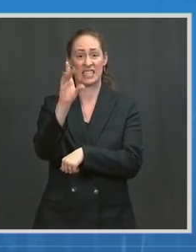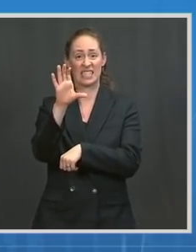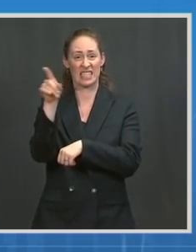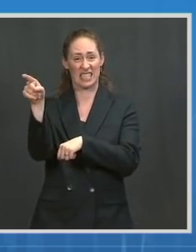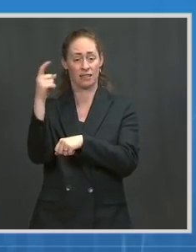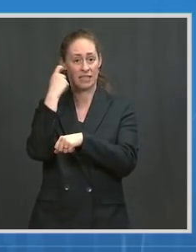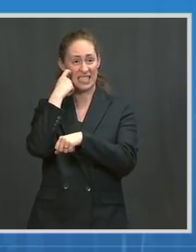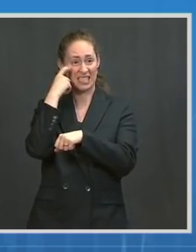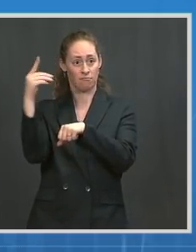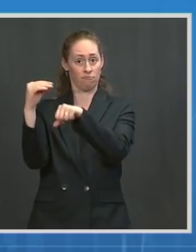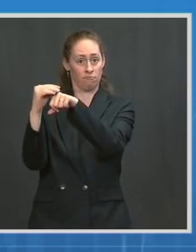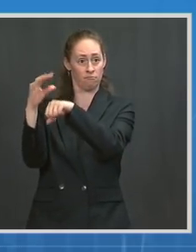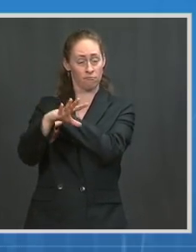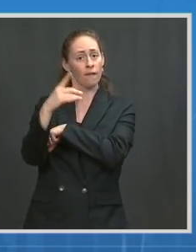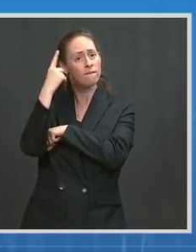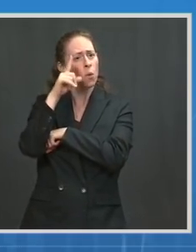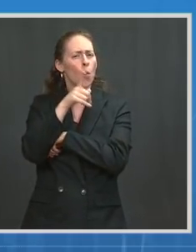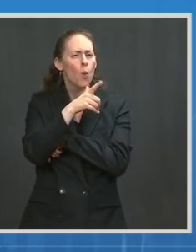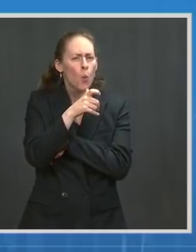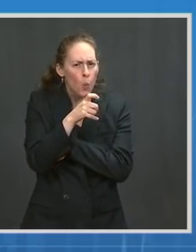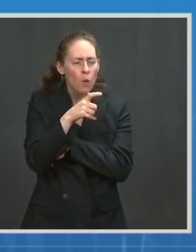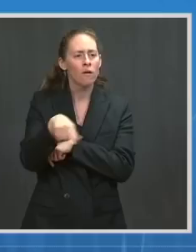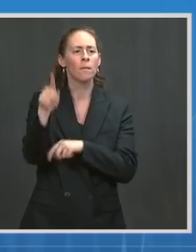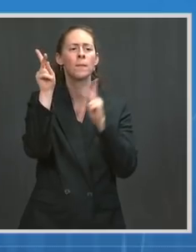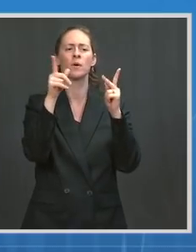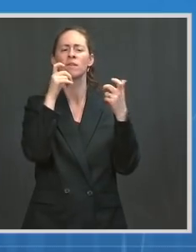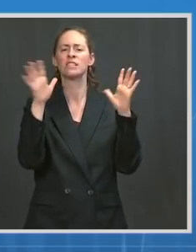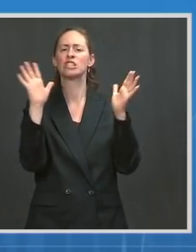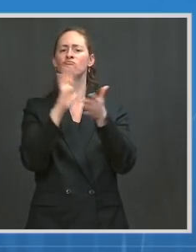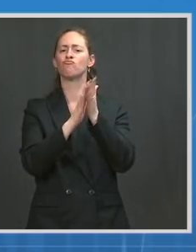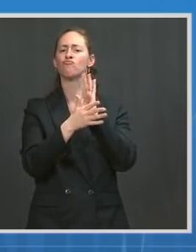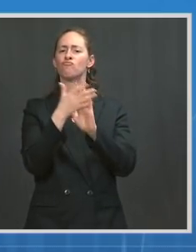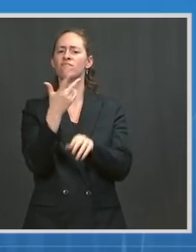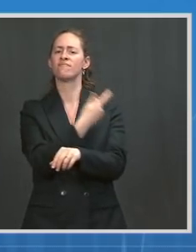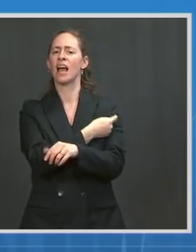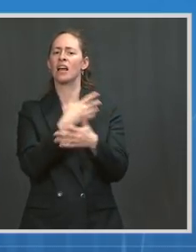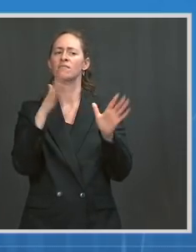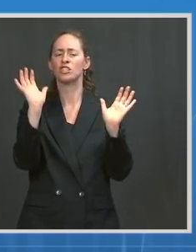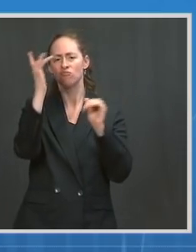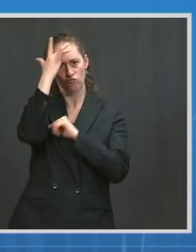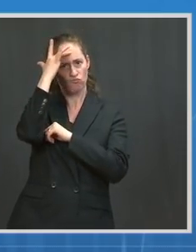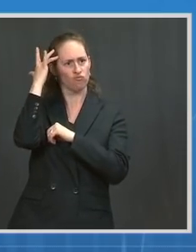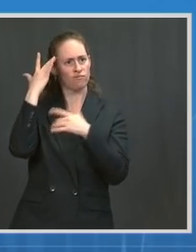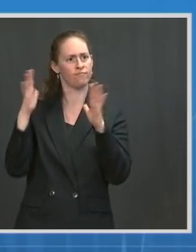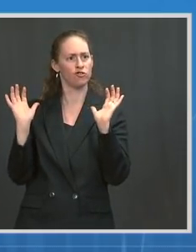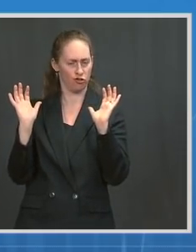And we have, you know, work ahead of us, in terms of updating our guidance with regard to all other settings --